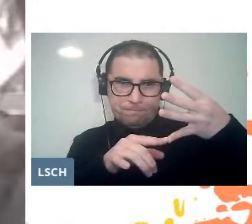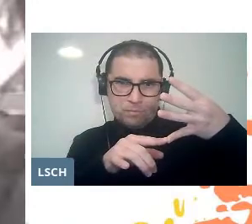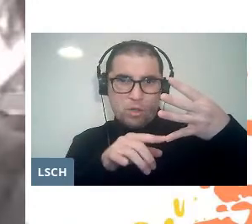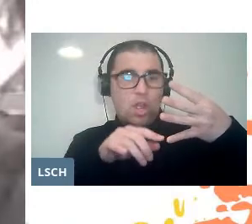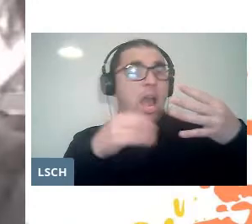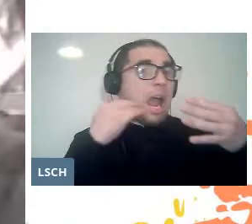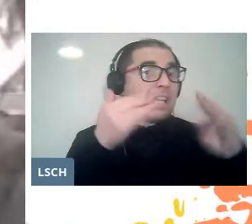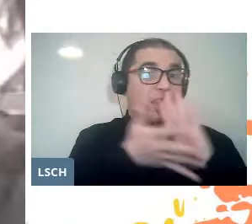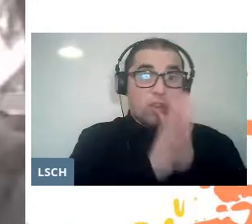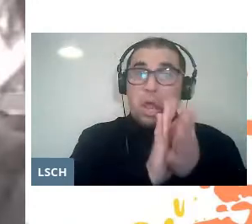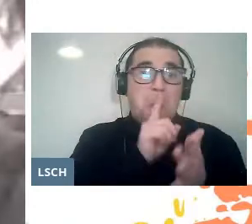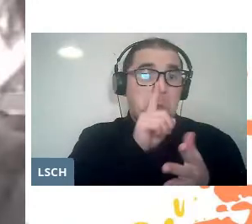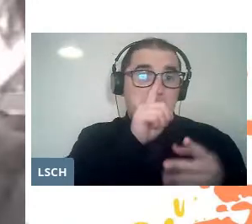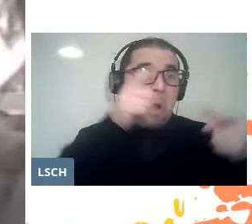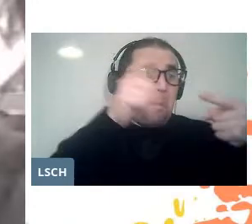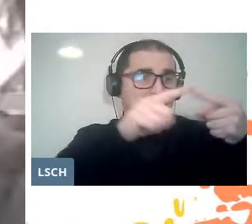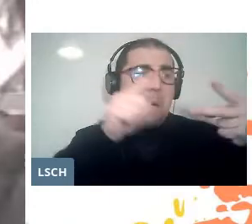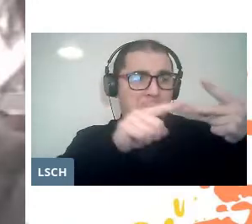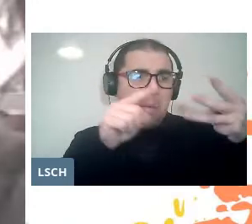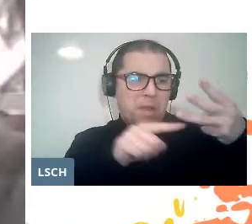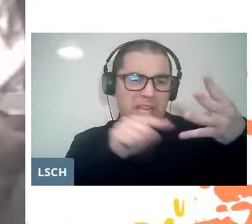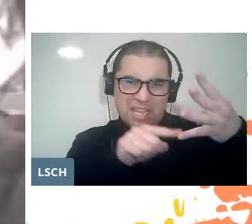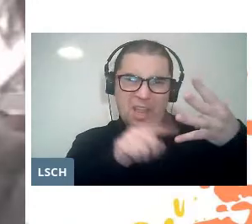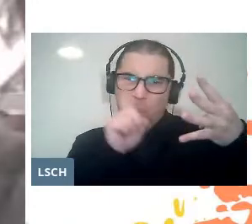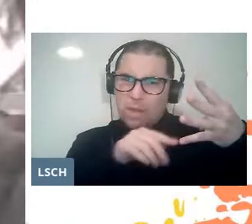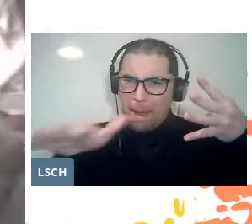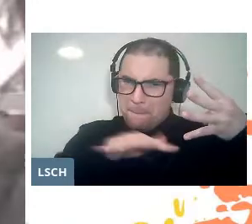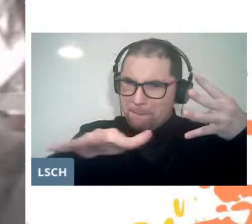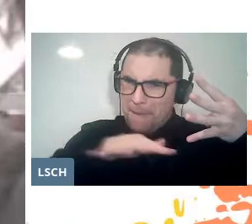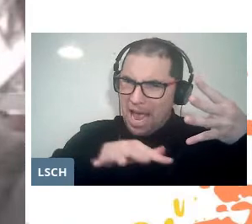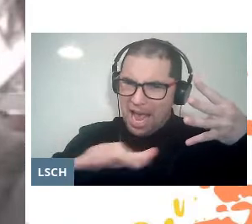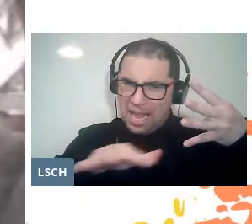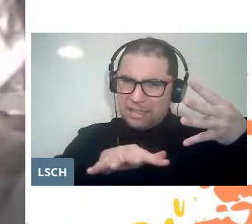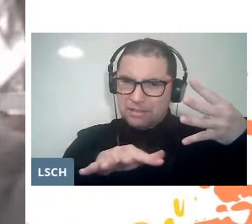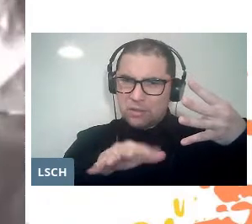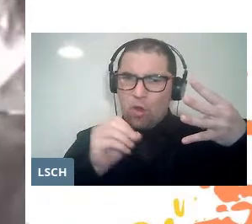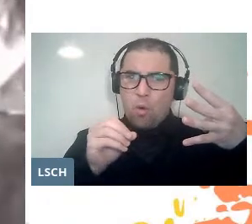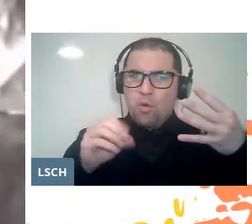end with the fourth rapid movement, that may be an allegro or presto.